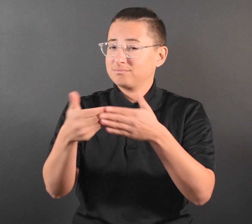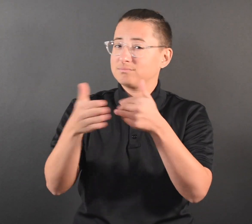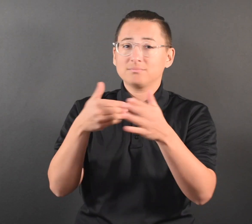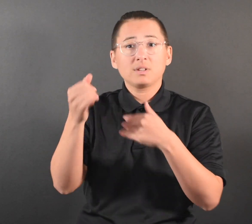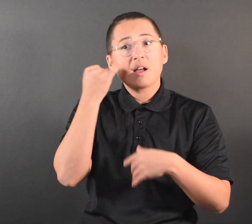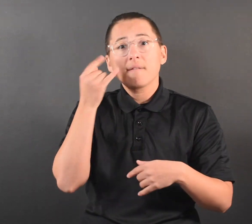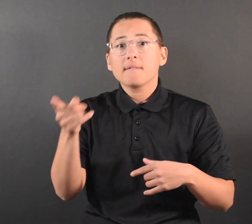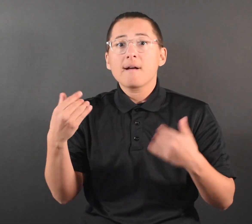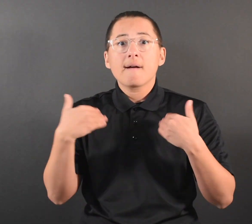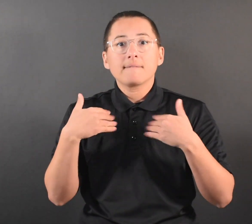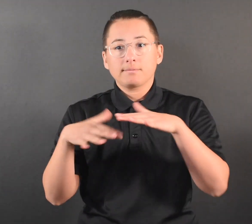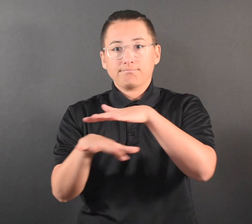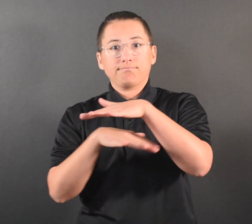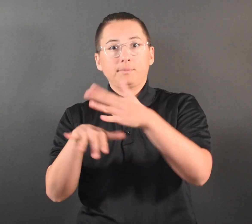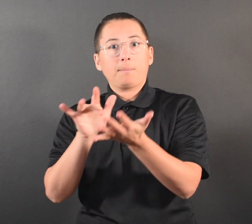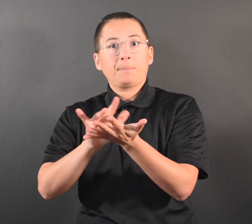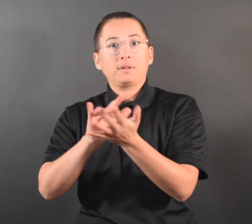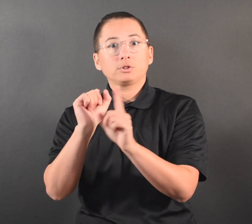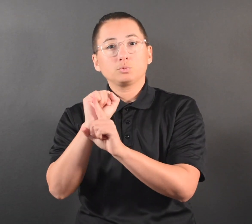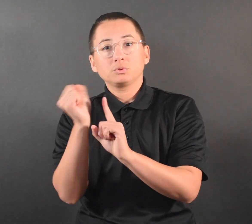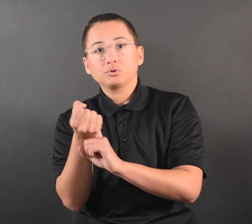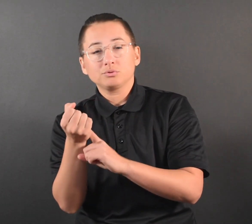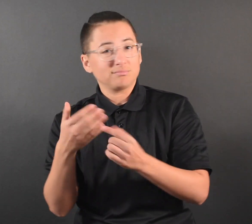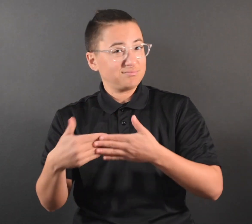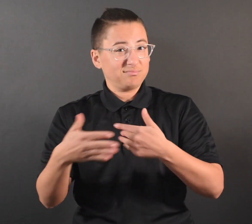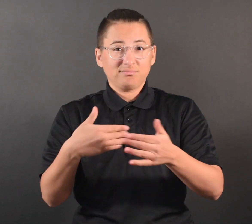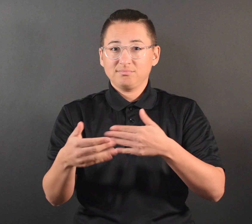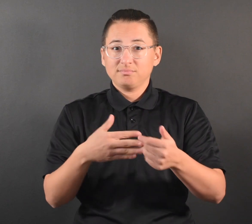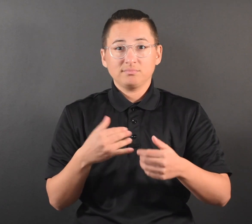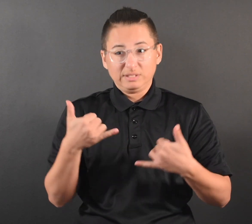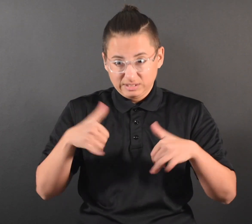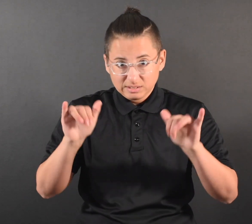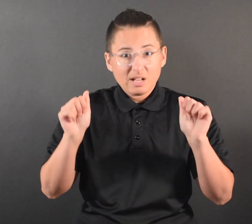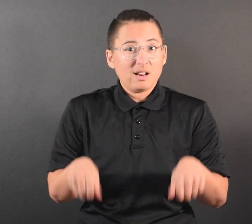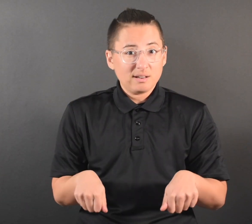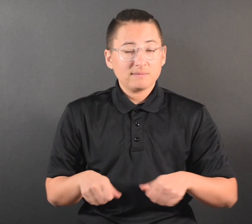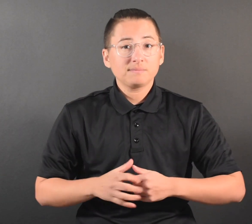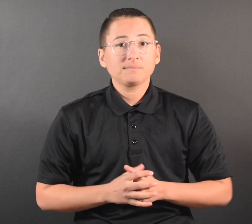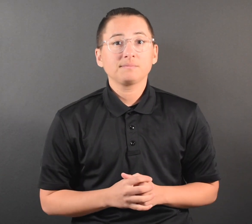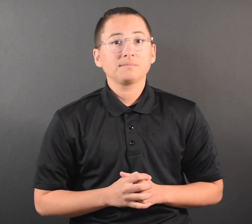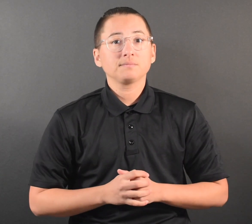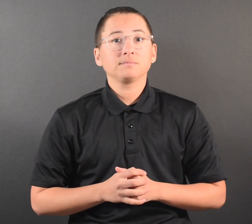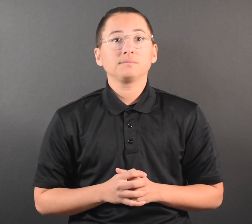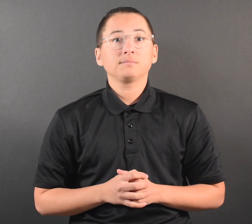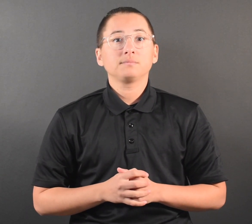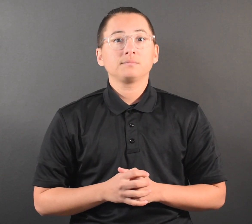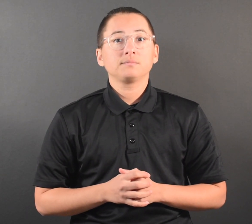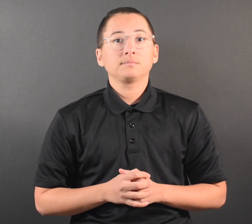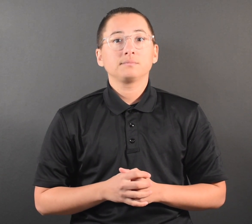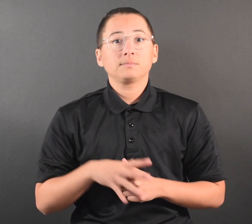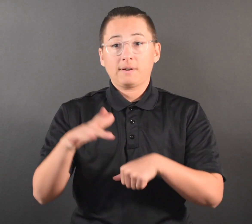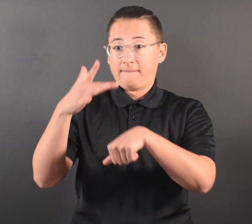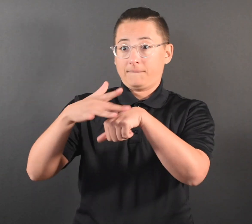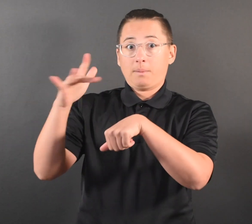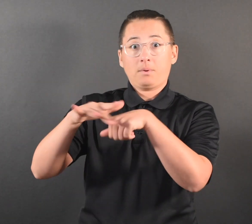conditions. The available COVID-19 vaccines have been shown to be very good at helping